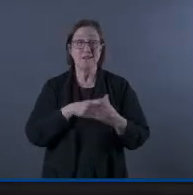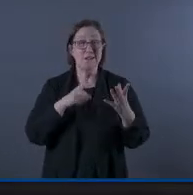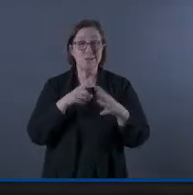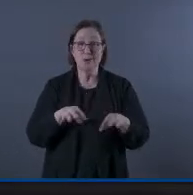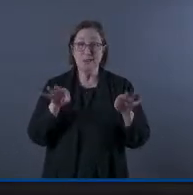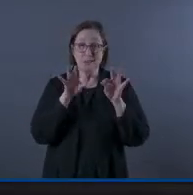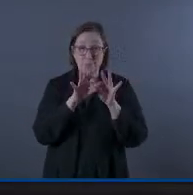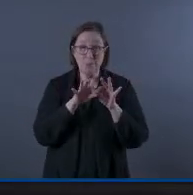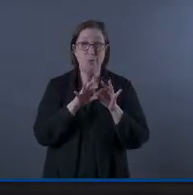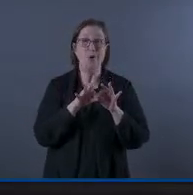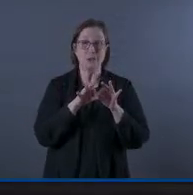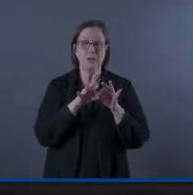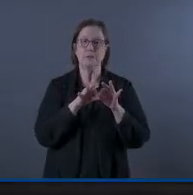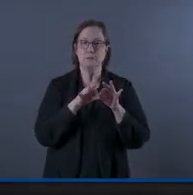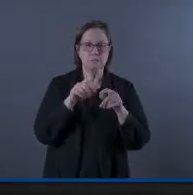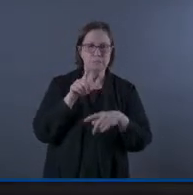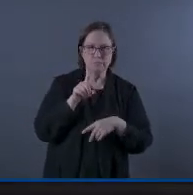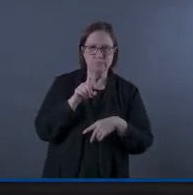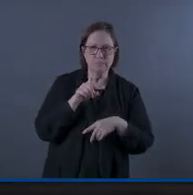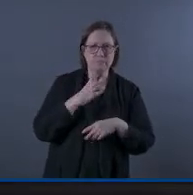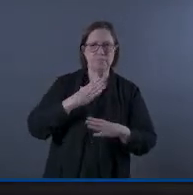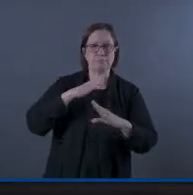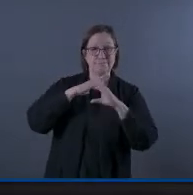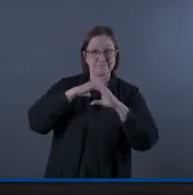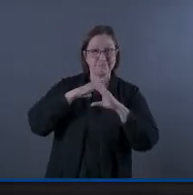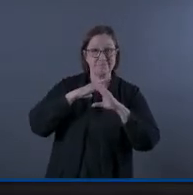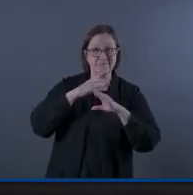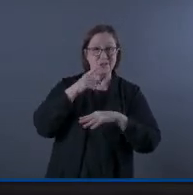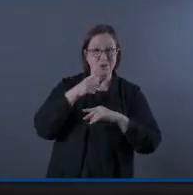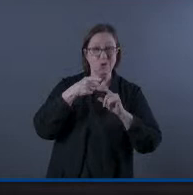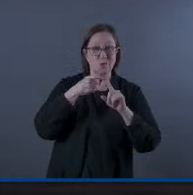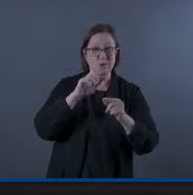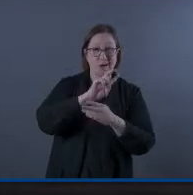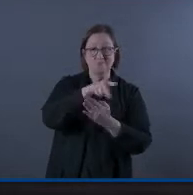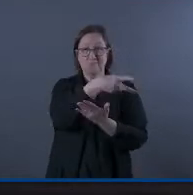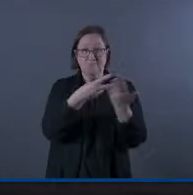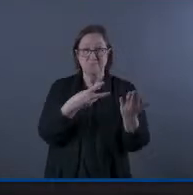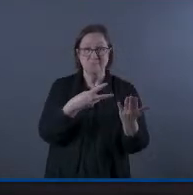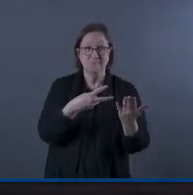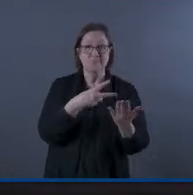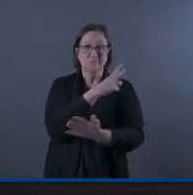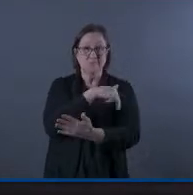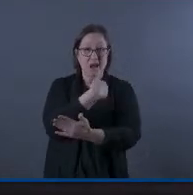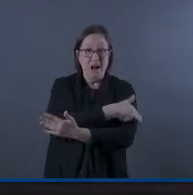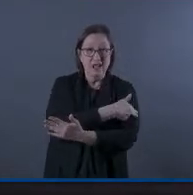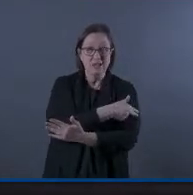is how effective is it at keeping you from getting really sick, ending up hospitalized or dying from COVID?